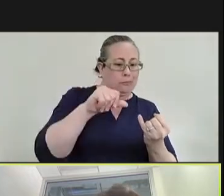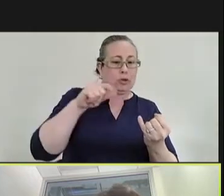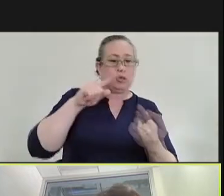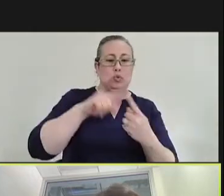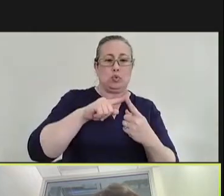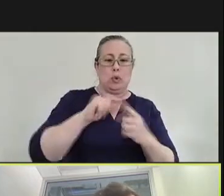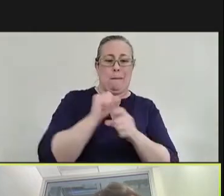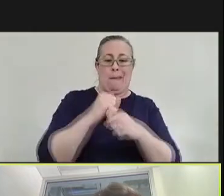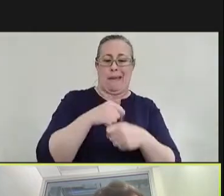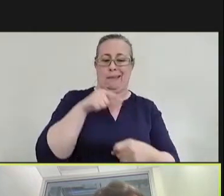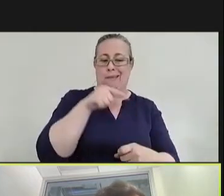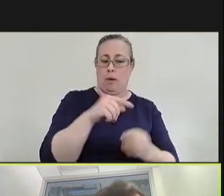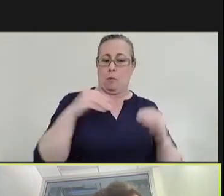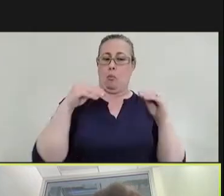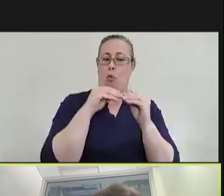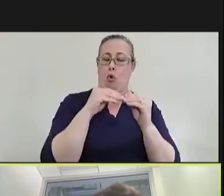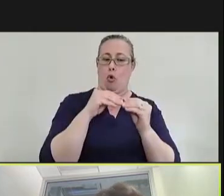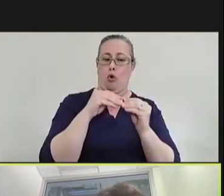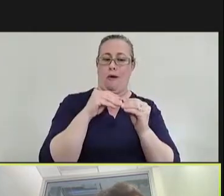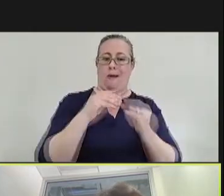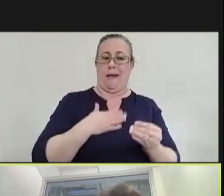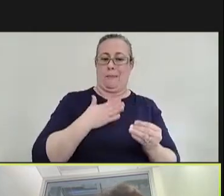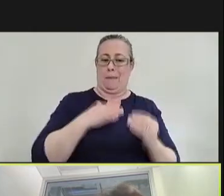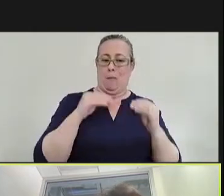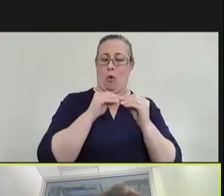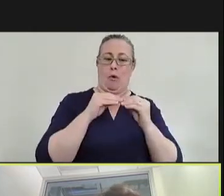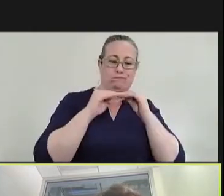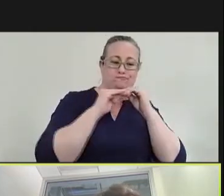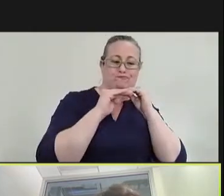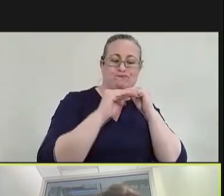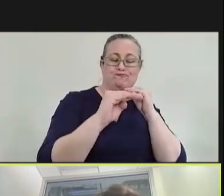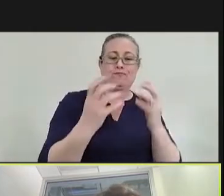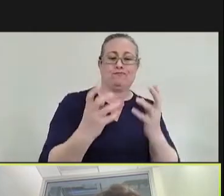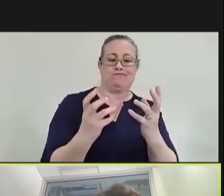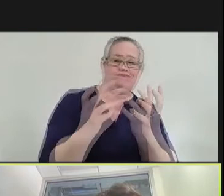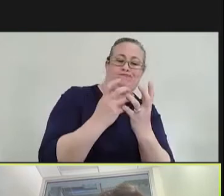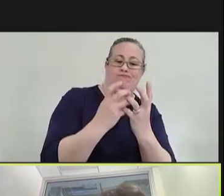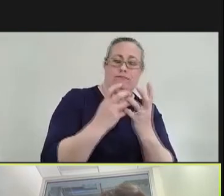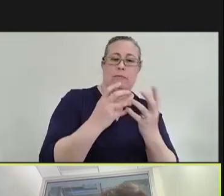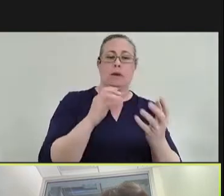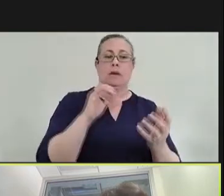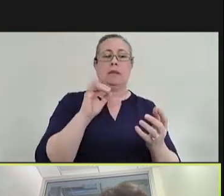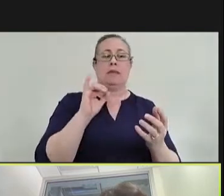and actually keep it as a trimer for vaccines are towards this, the part that's called GP41,